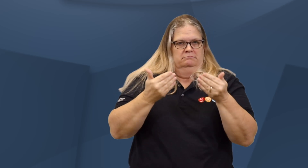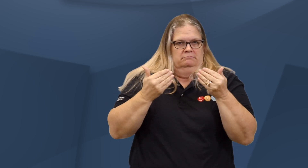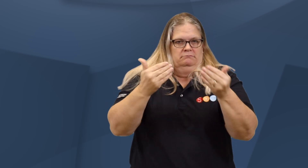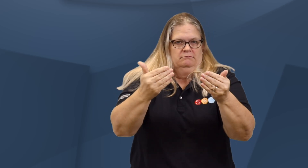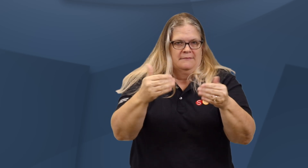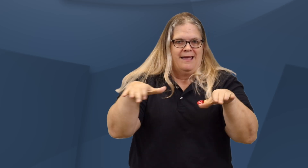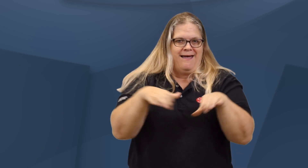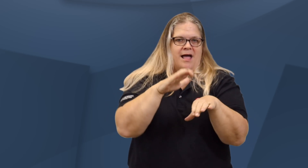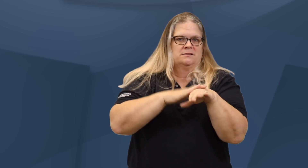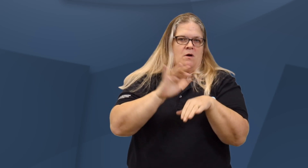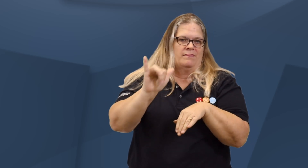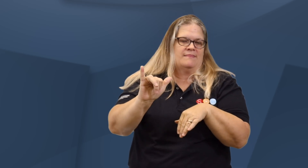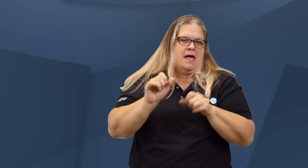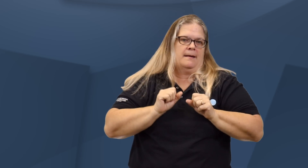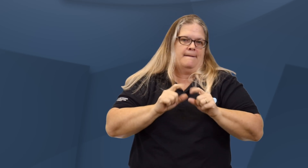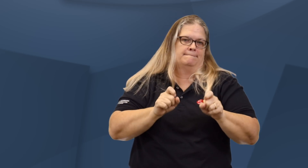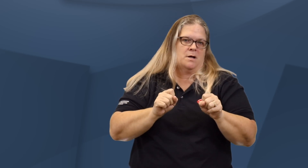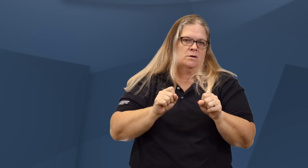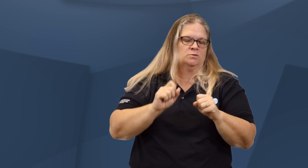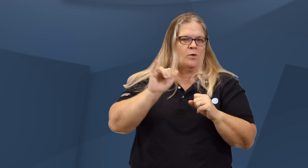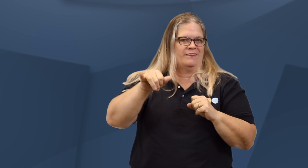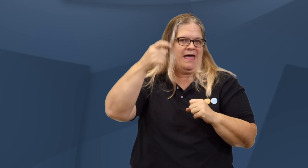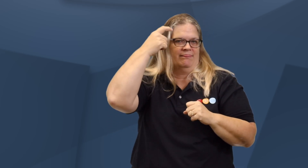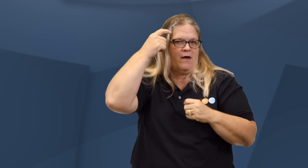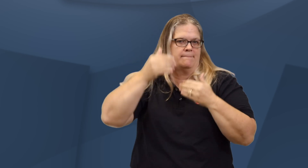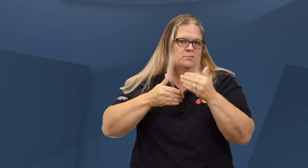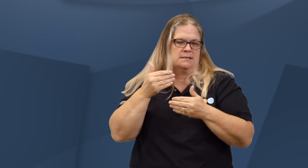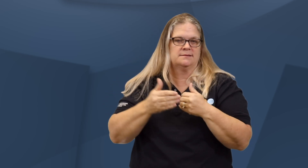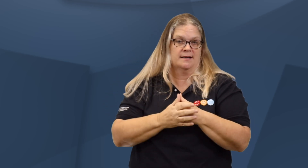filtering out their behaviors, they become impulsive within their thought process.